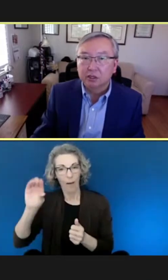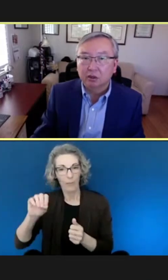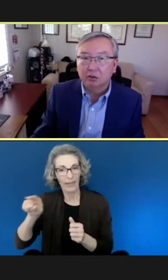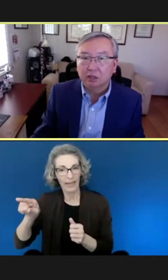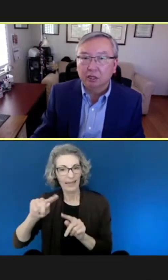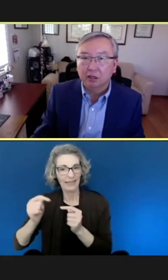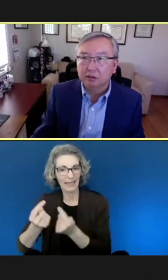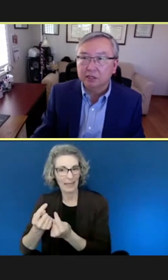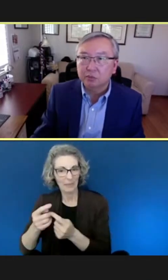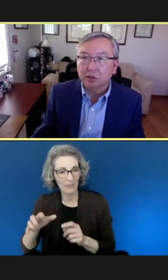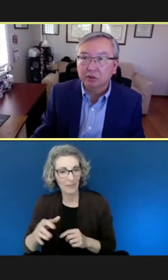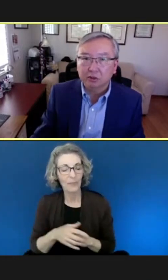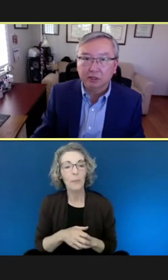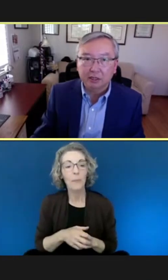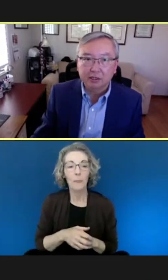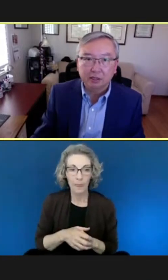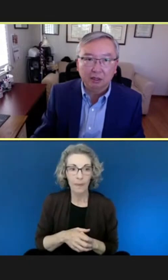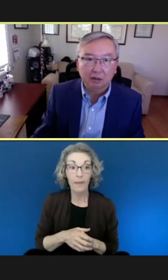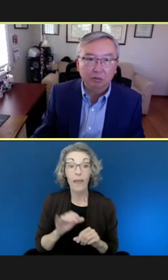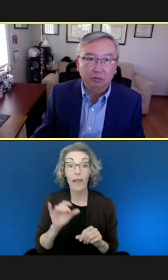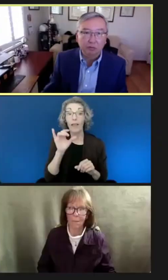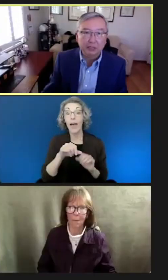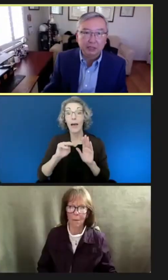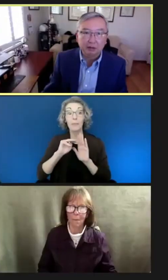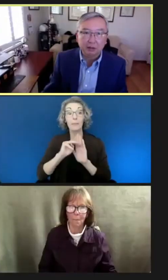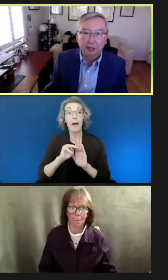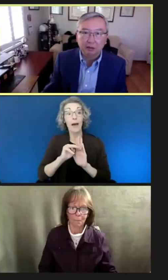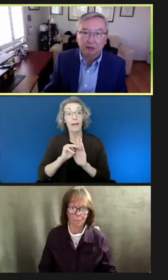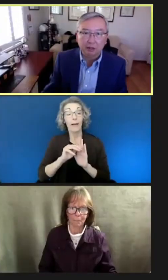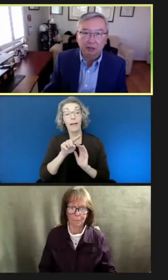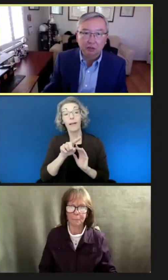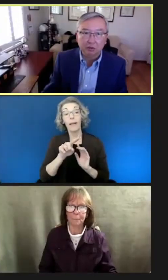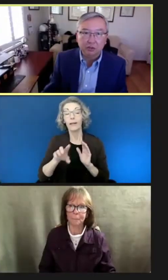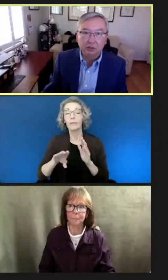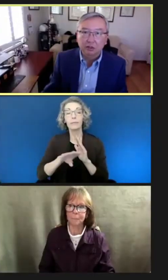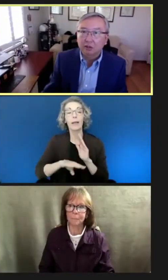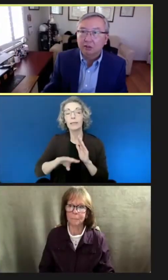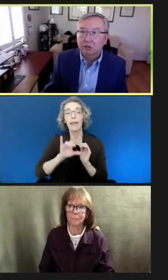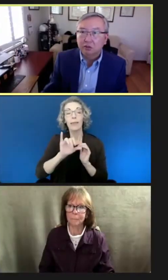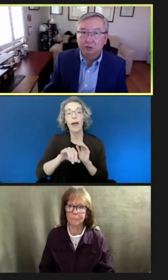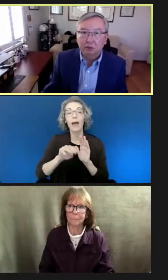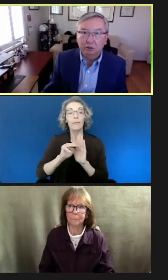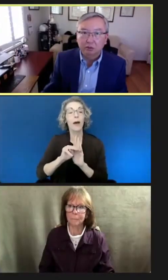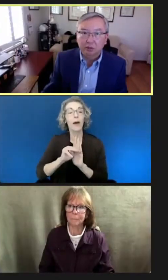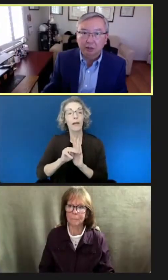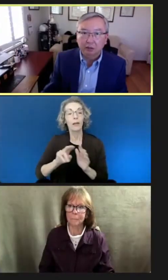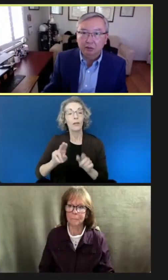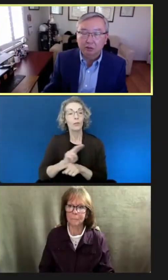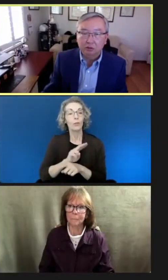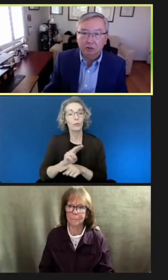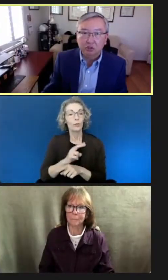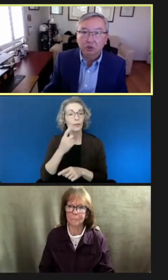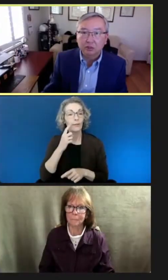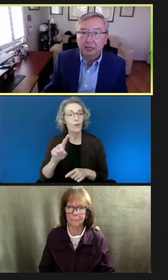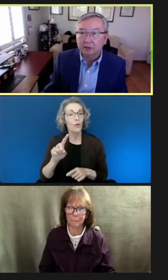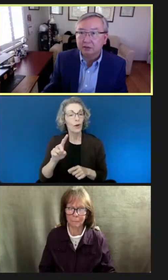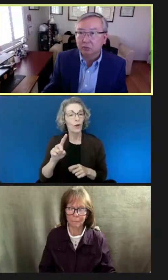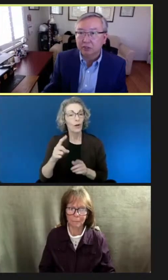So this model is basically used to show that the retention for